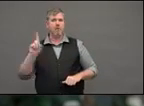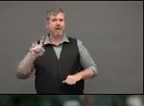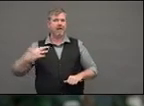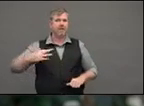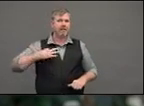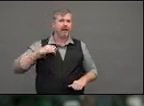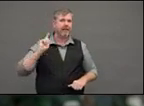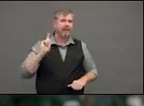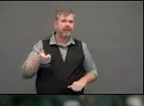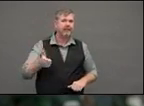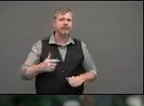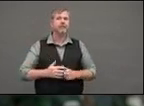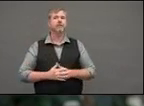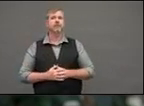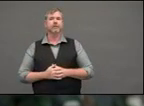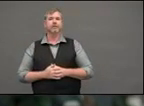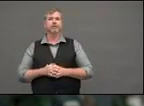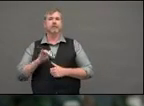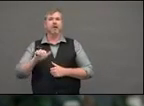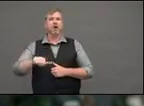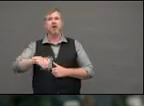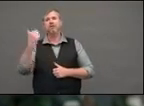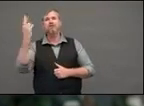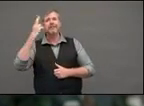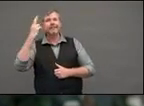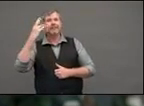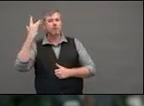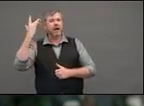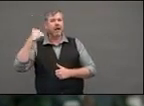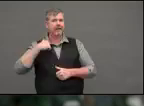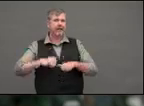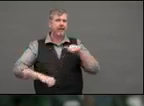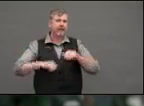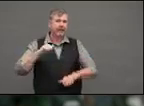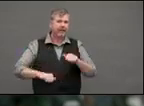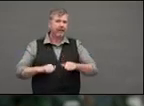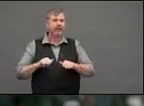also another reason why i've been hesitant about continuing my education